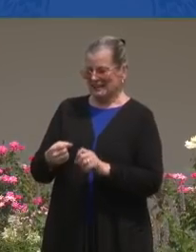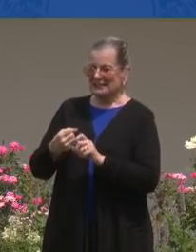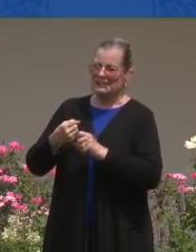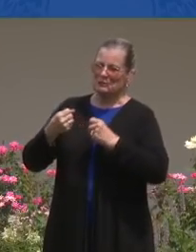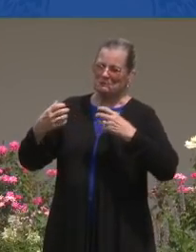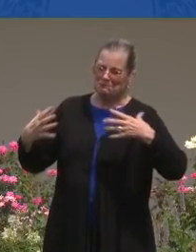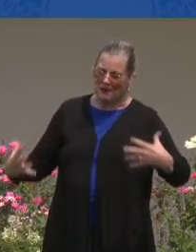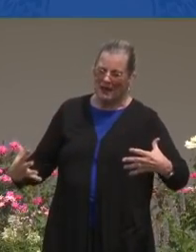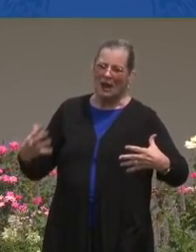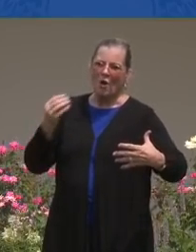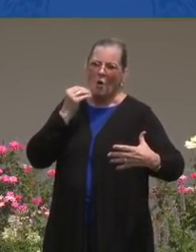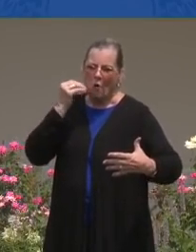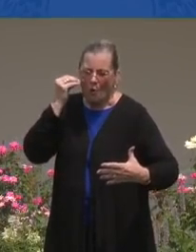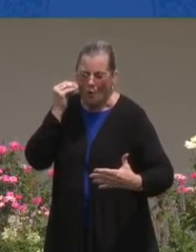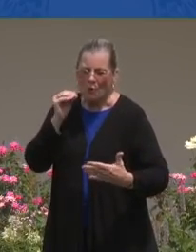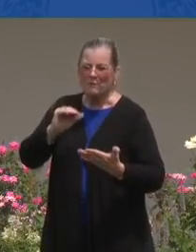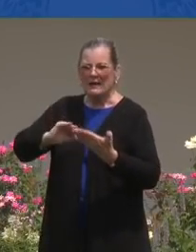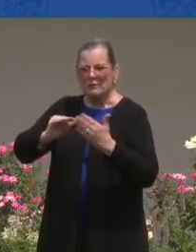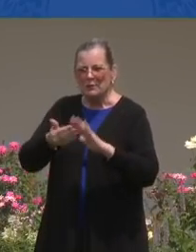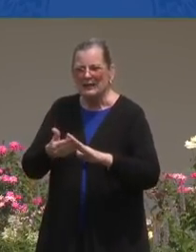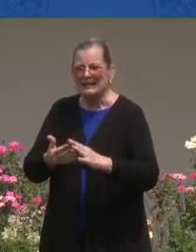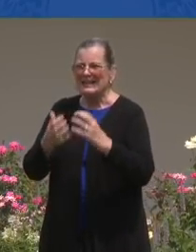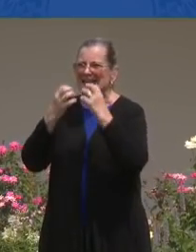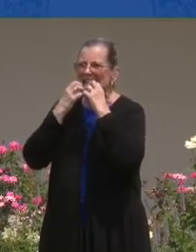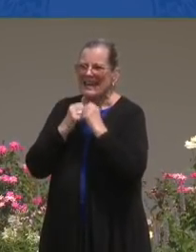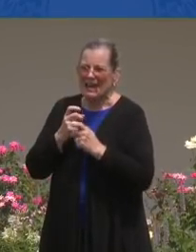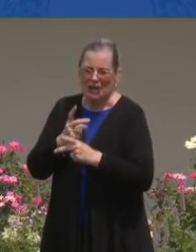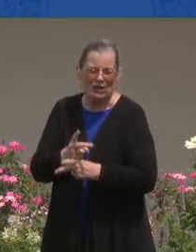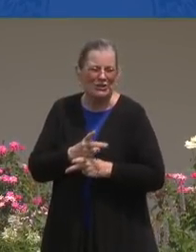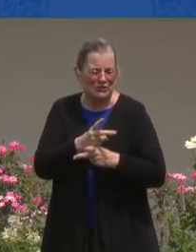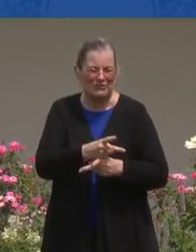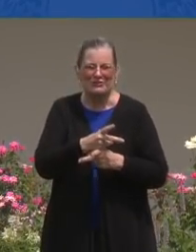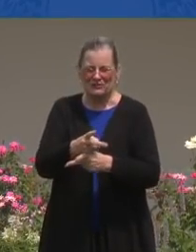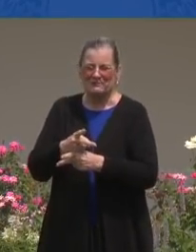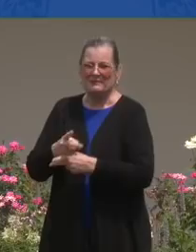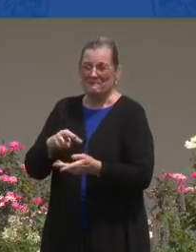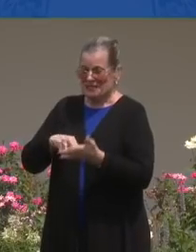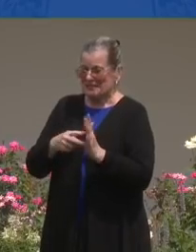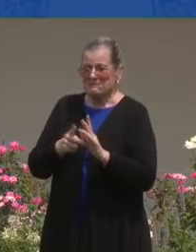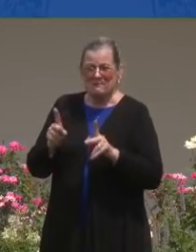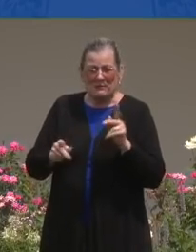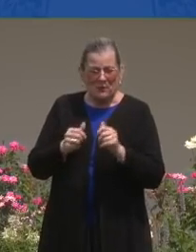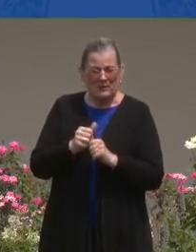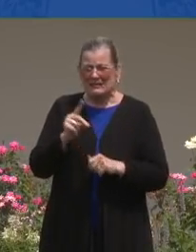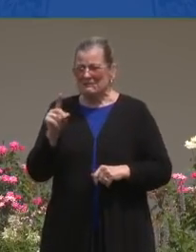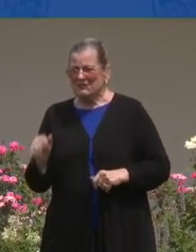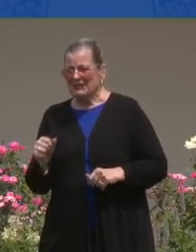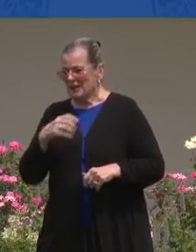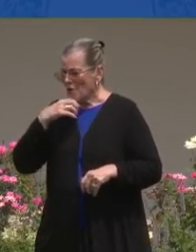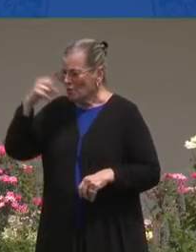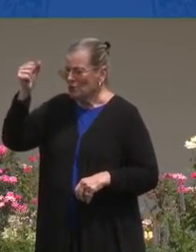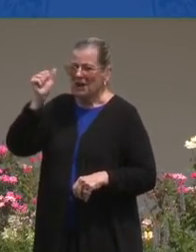Helping people with disabilities and older adults live more independently. And I'm glad the Congress is beginning to move on